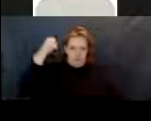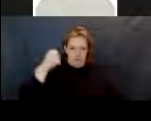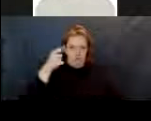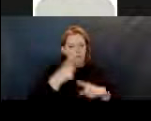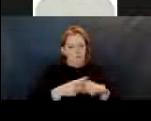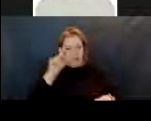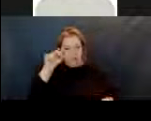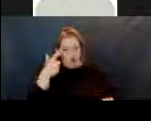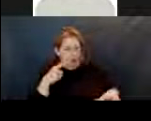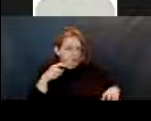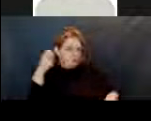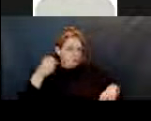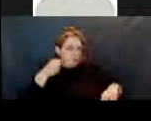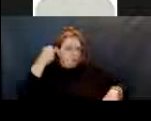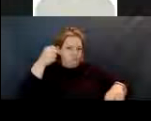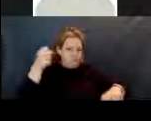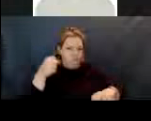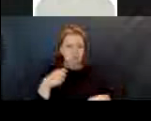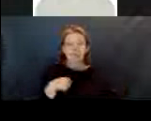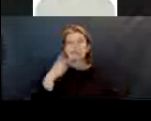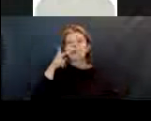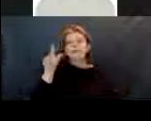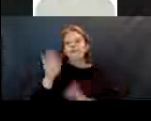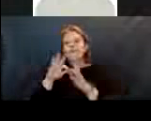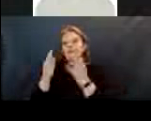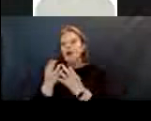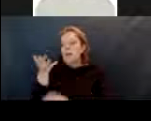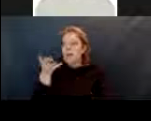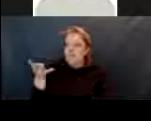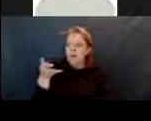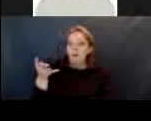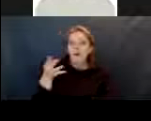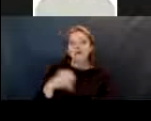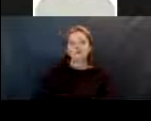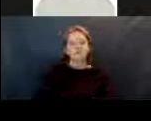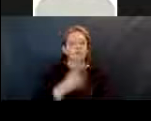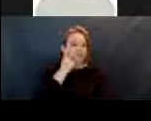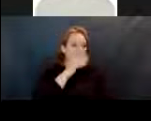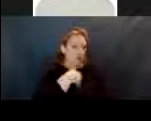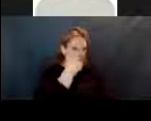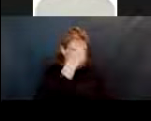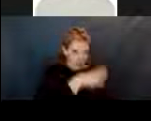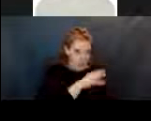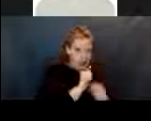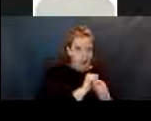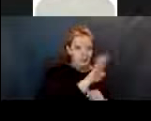The last person I saw was actually at this intersection right here.